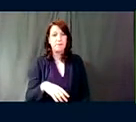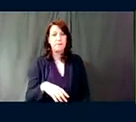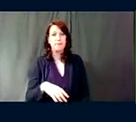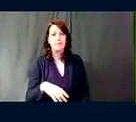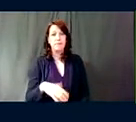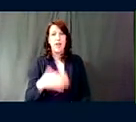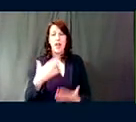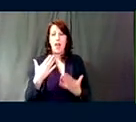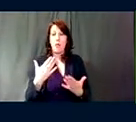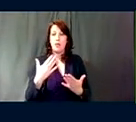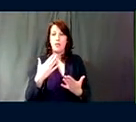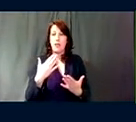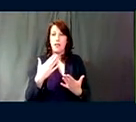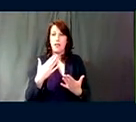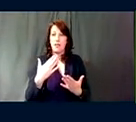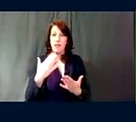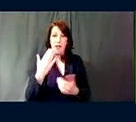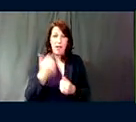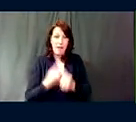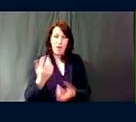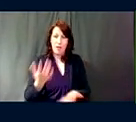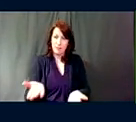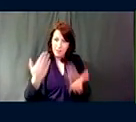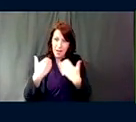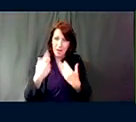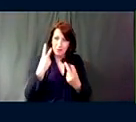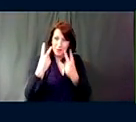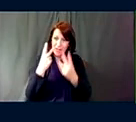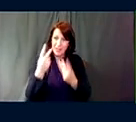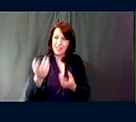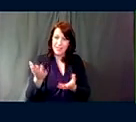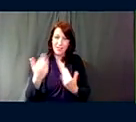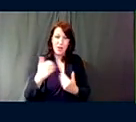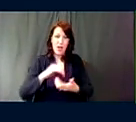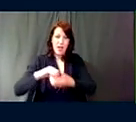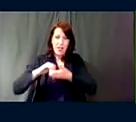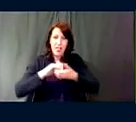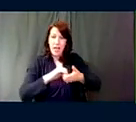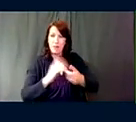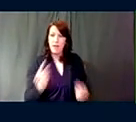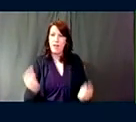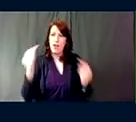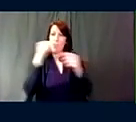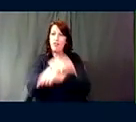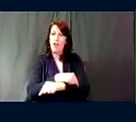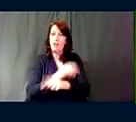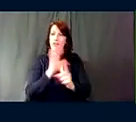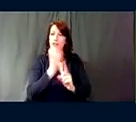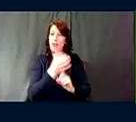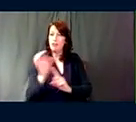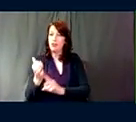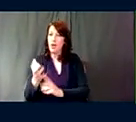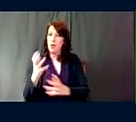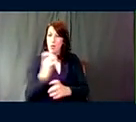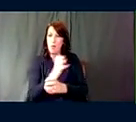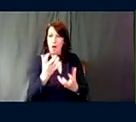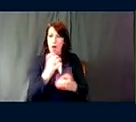I WANT TO THROW OUT A CALL TO EVERYONE TO COME TO VISIT US. WE'RE COLLABORATIVE. WE'RE CROSS-CULTURAL, WE WANT TO